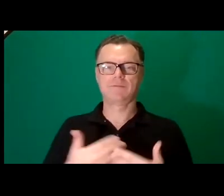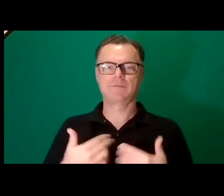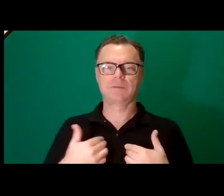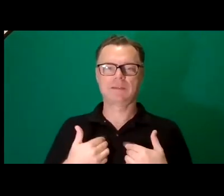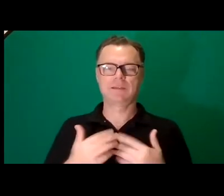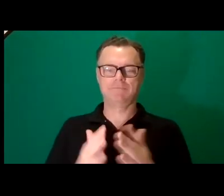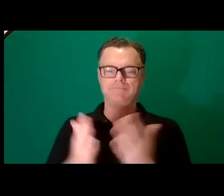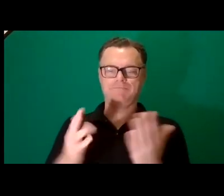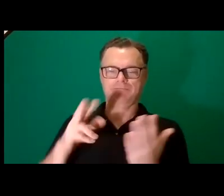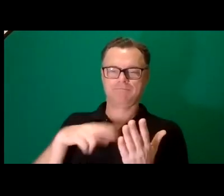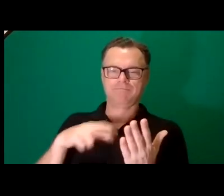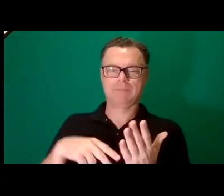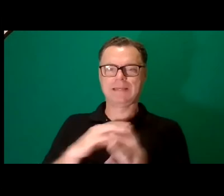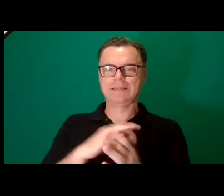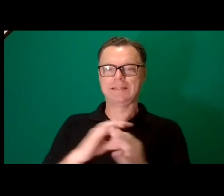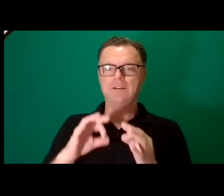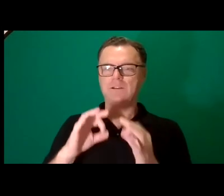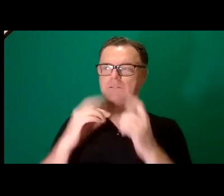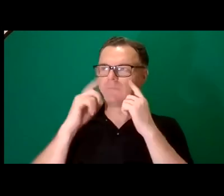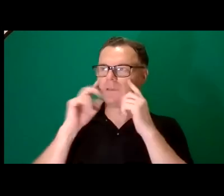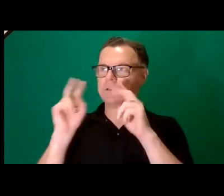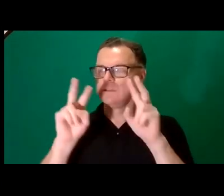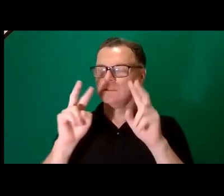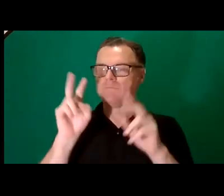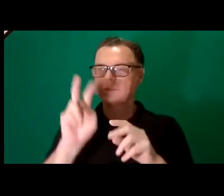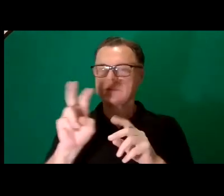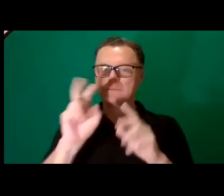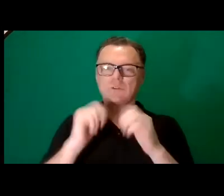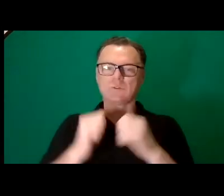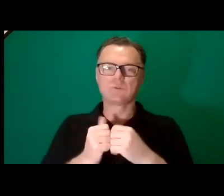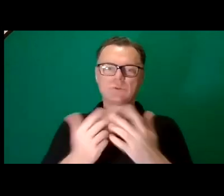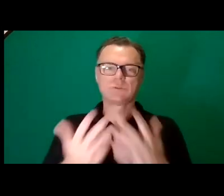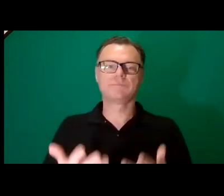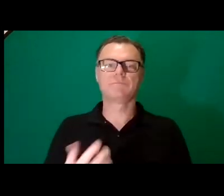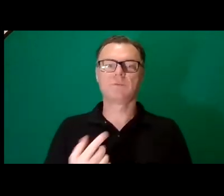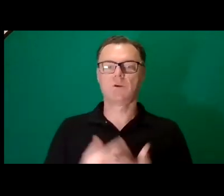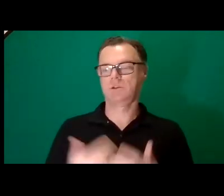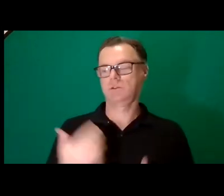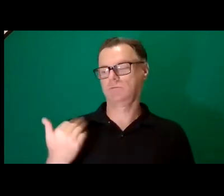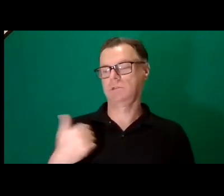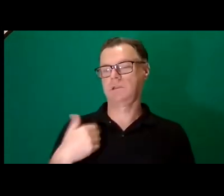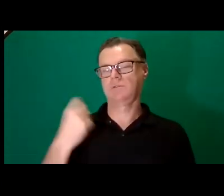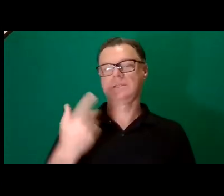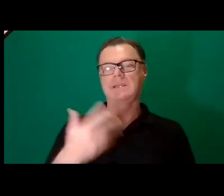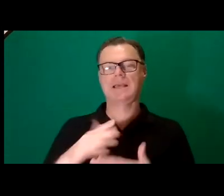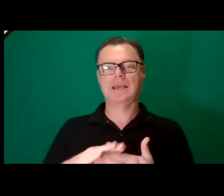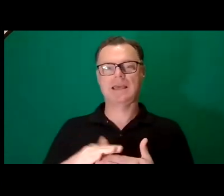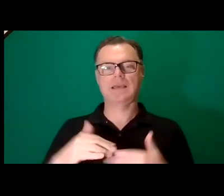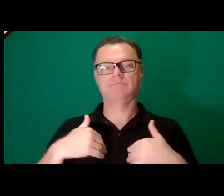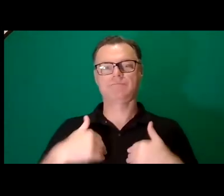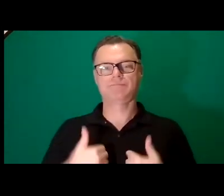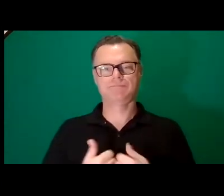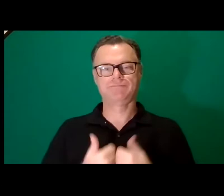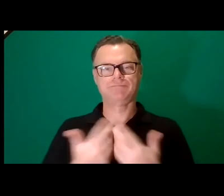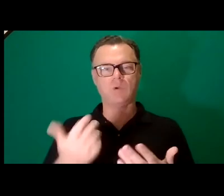exhausting. It's only recently that I've realized how exhausted I am all the time.